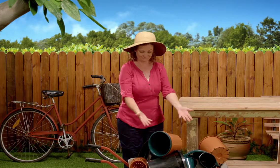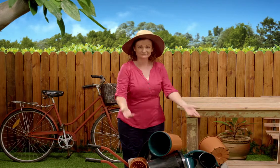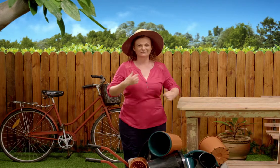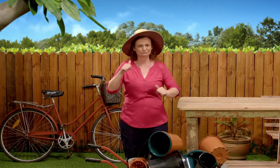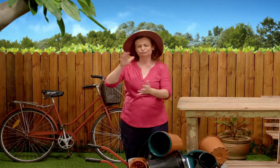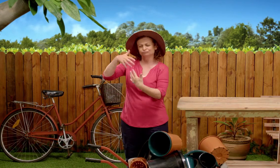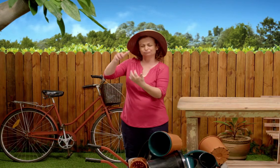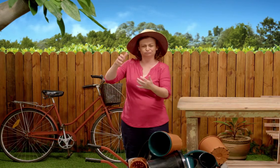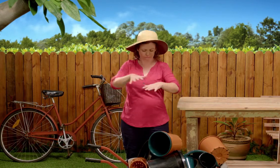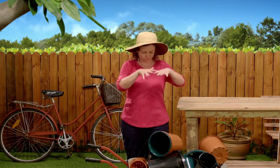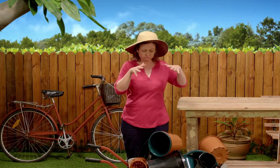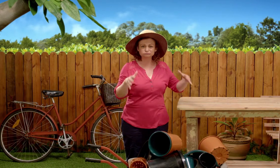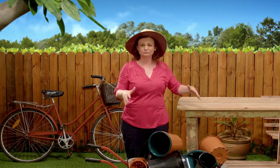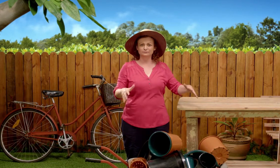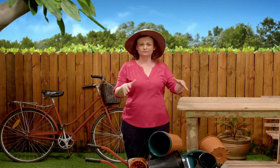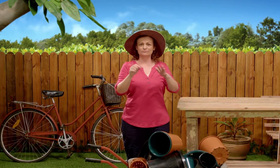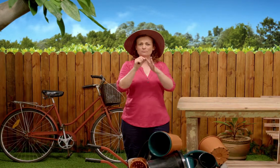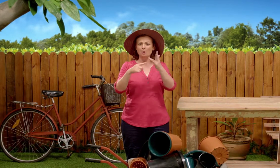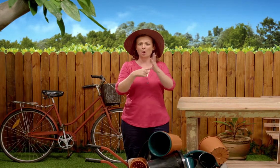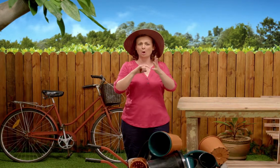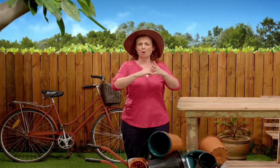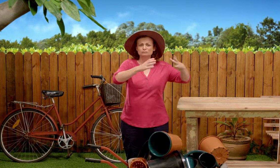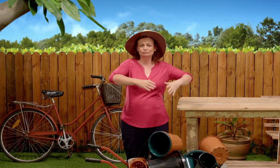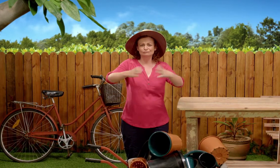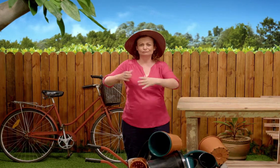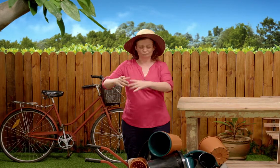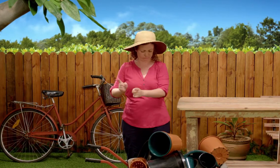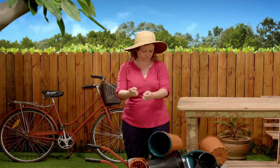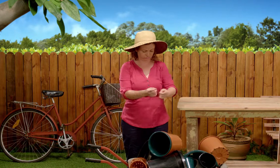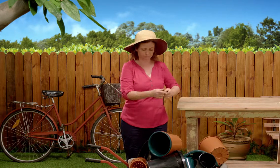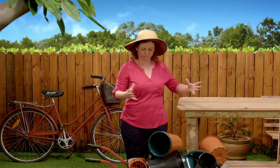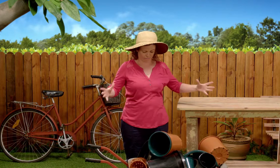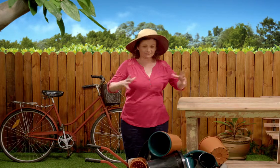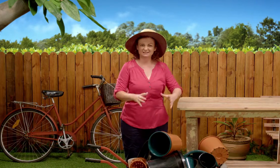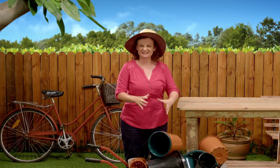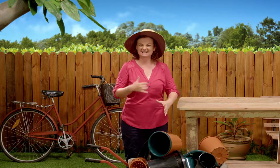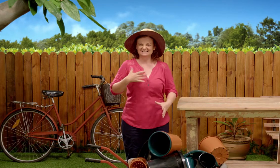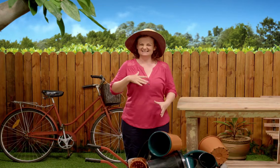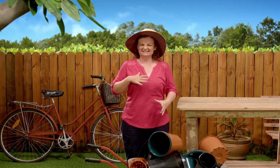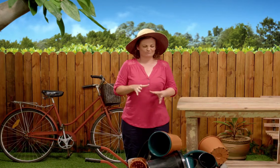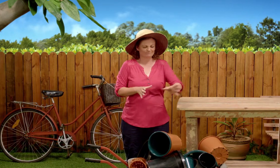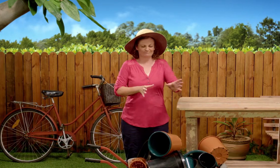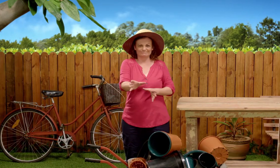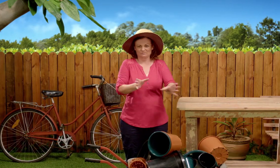You can see I've collected all of my pots from the garden. But now, they need to be sorted.